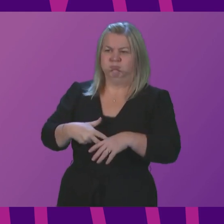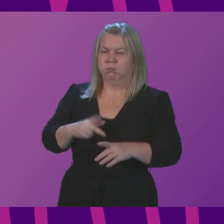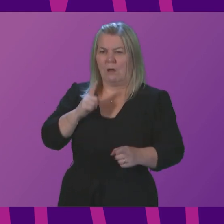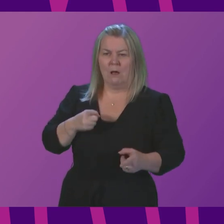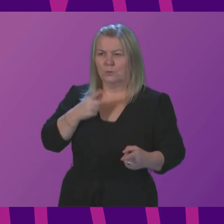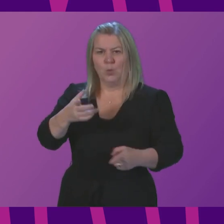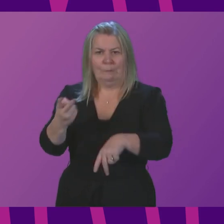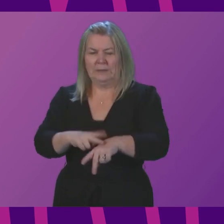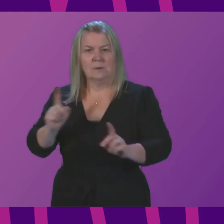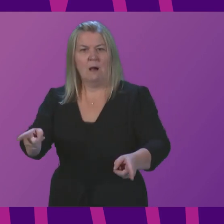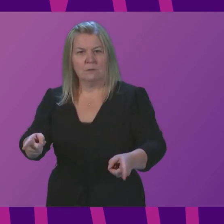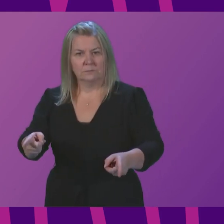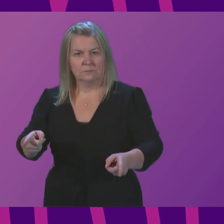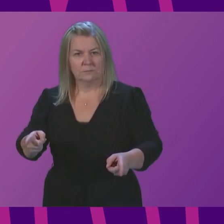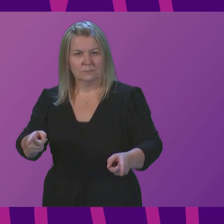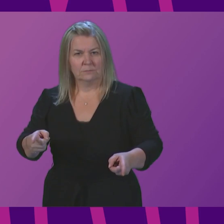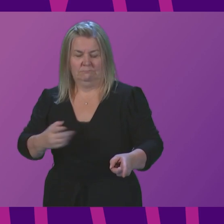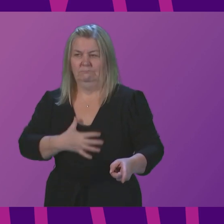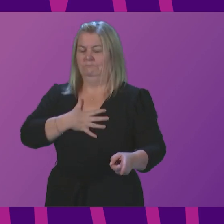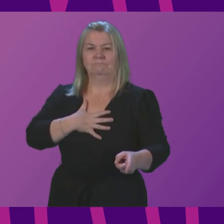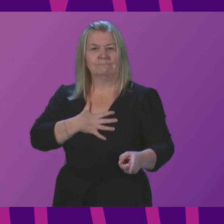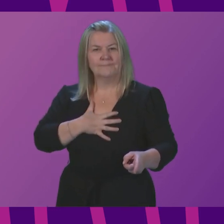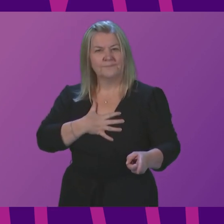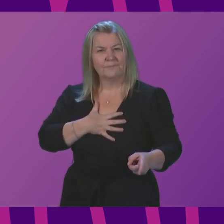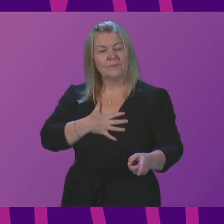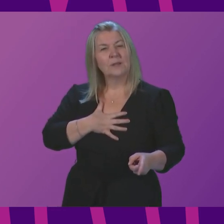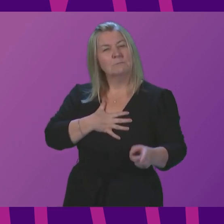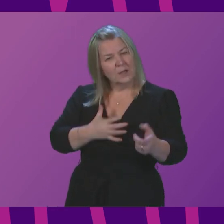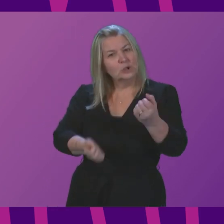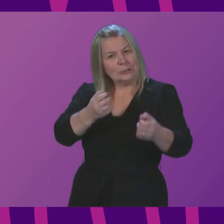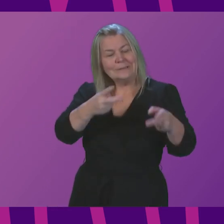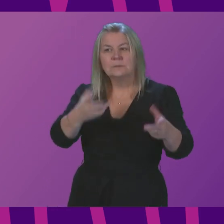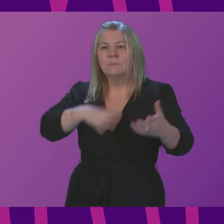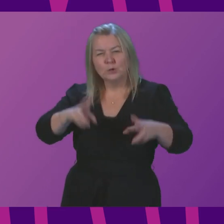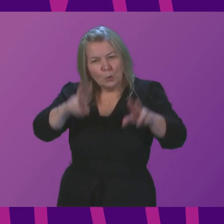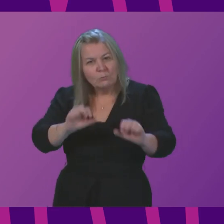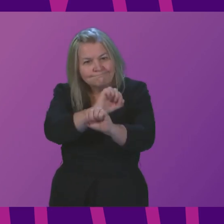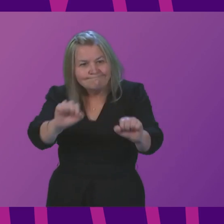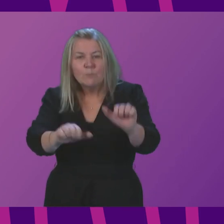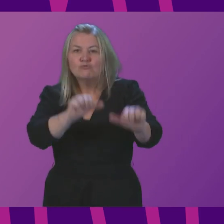the justice system need to consider the processes and systems that they have in place, ensuring